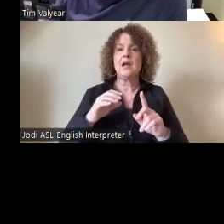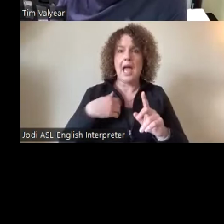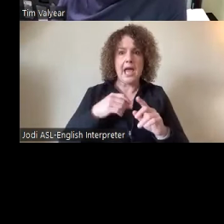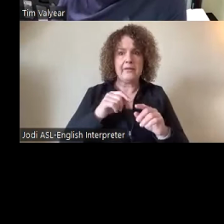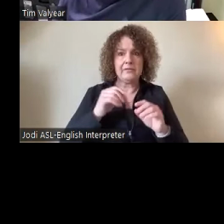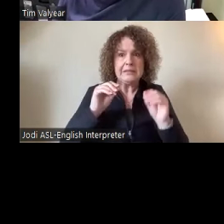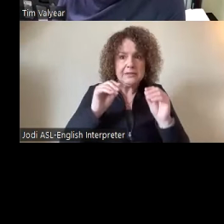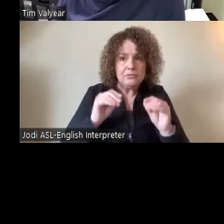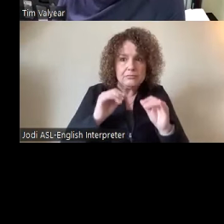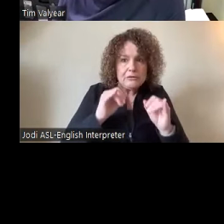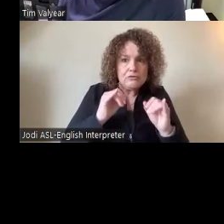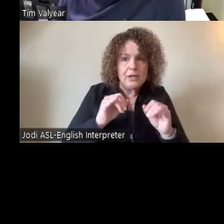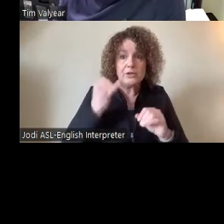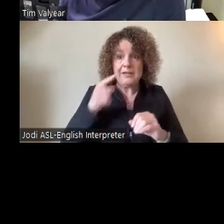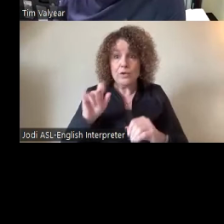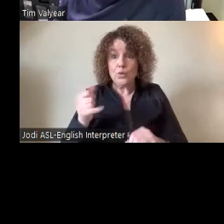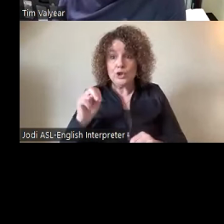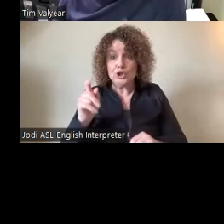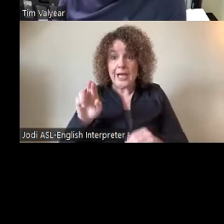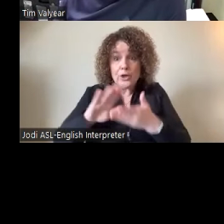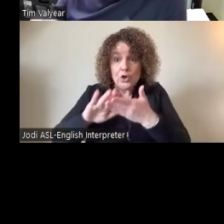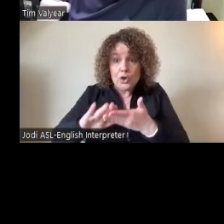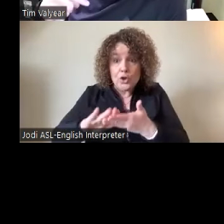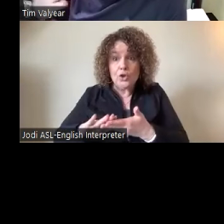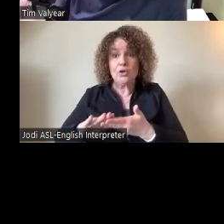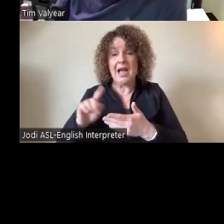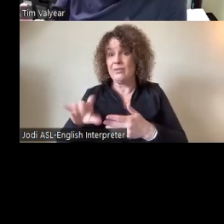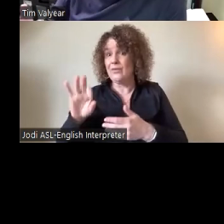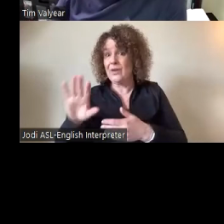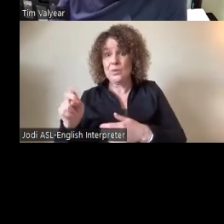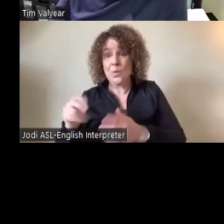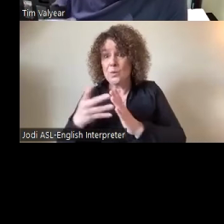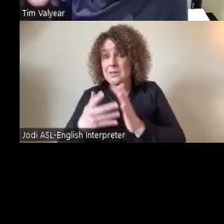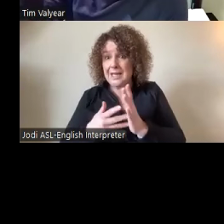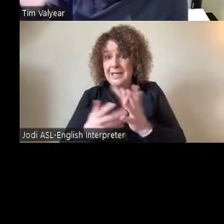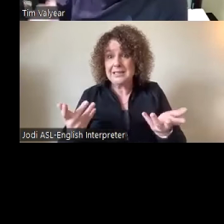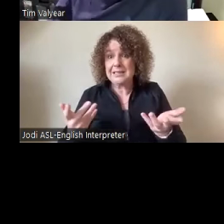outbreaks around Christmas that we left written instructions. And if you were a janitor, you had to do